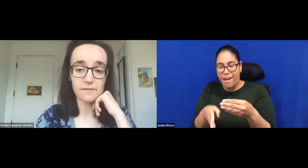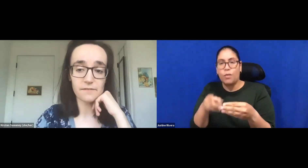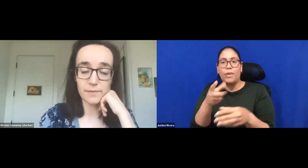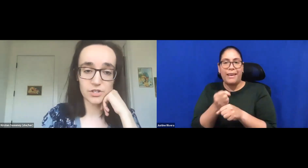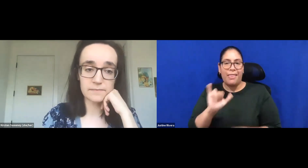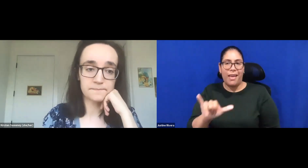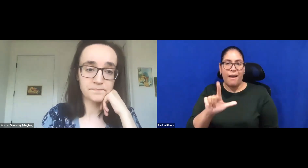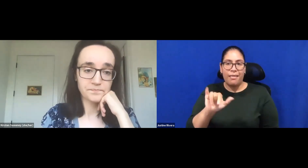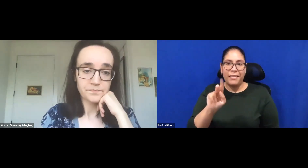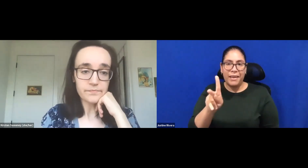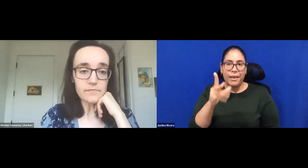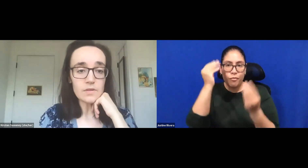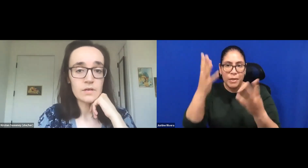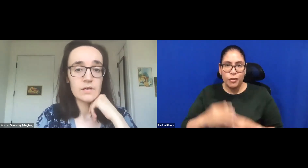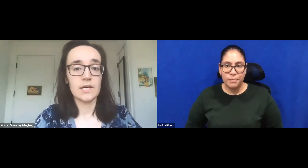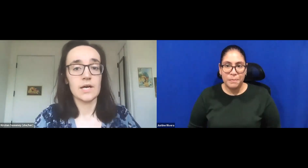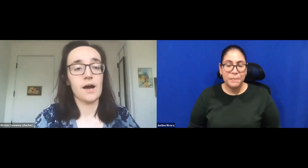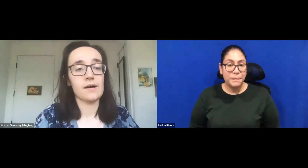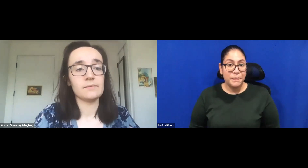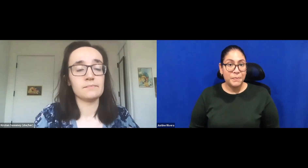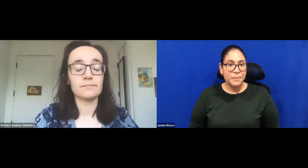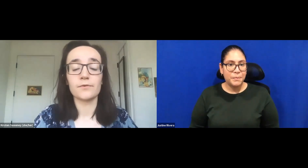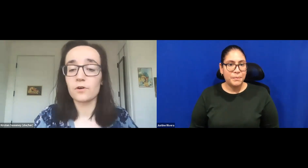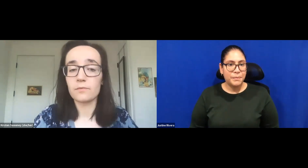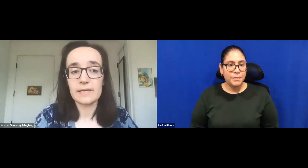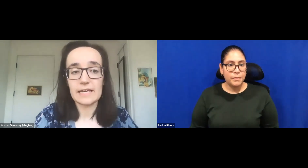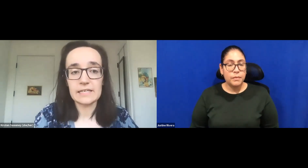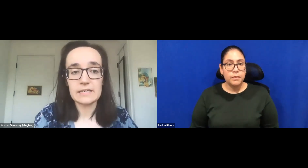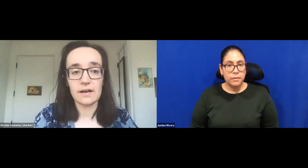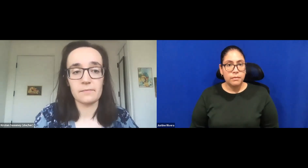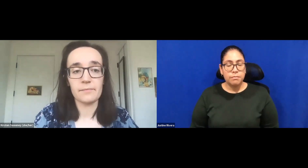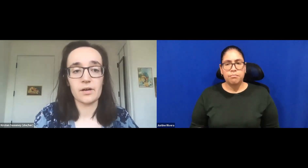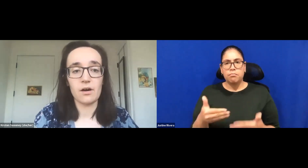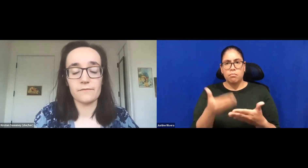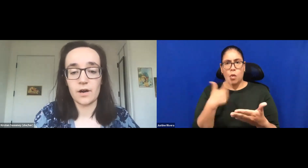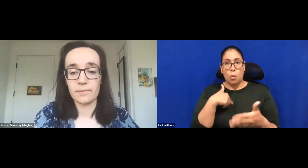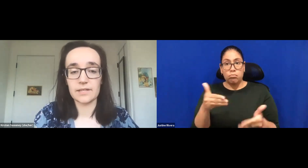that information. Before we begin, I'm going to offer up a